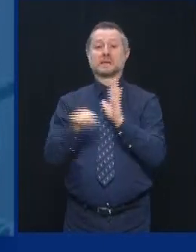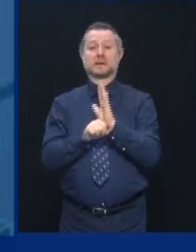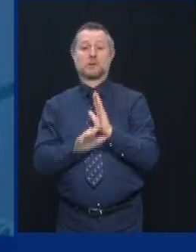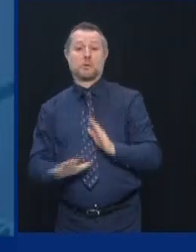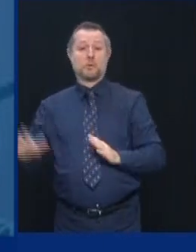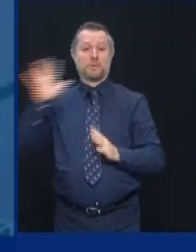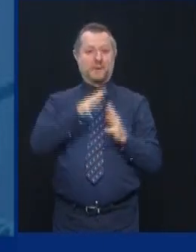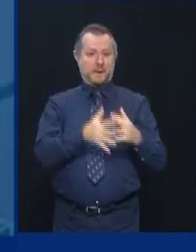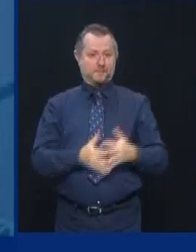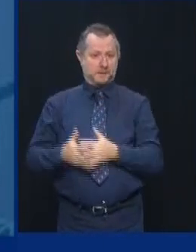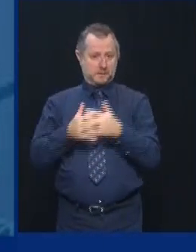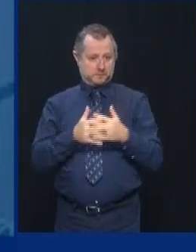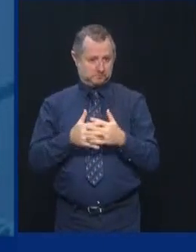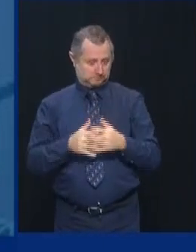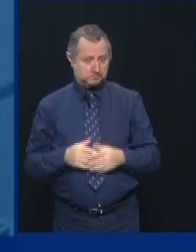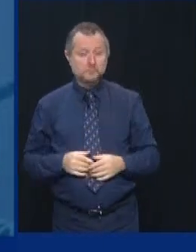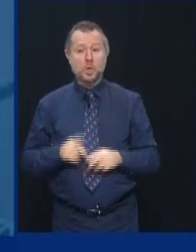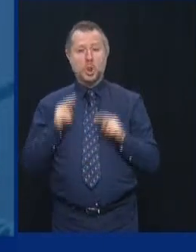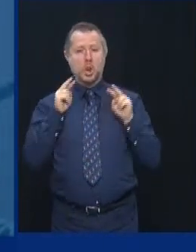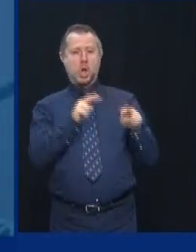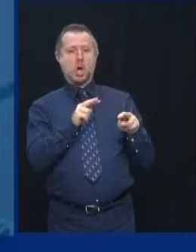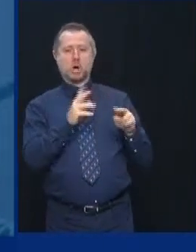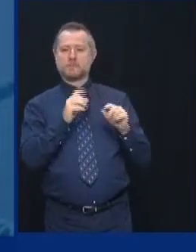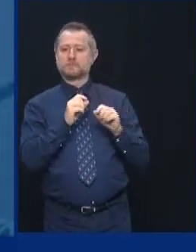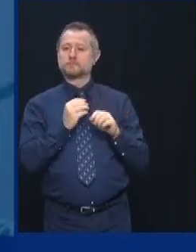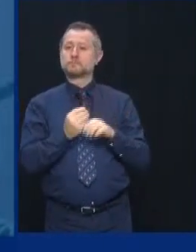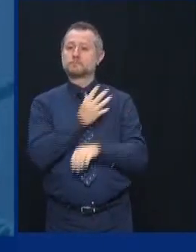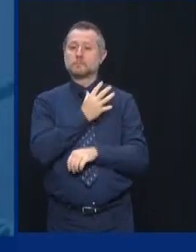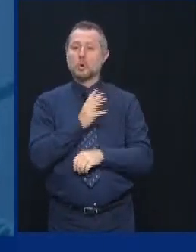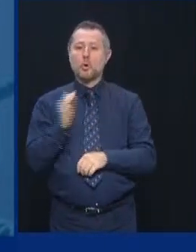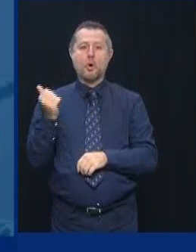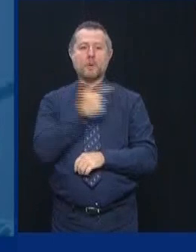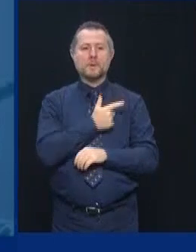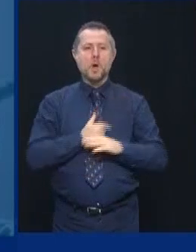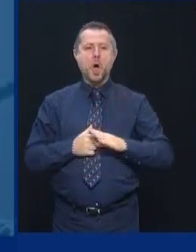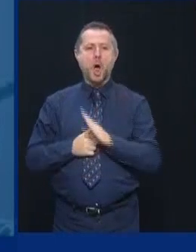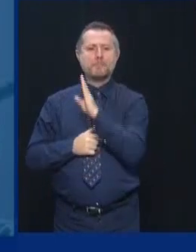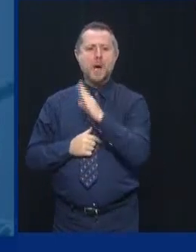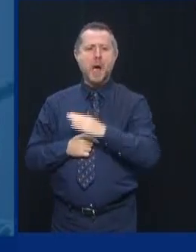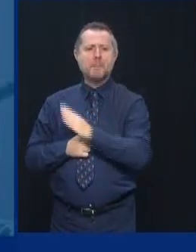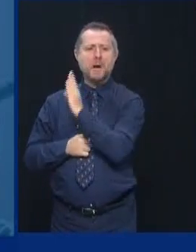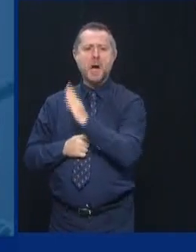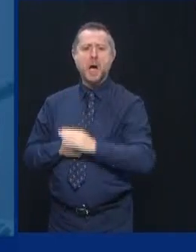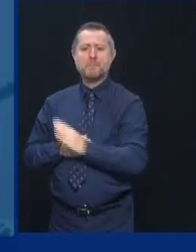THEY WERE DOWN. THEY'RE UP AGAIN.